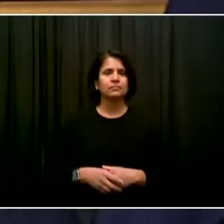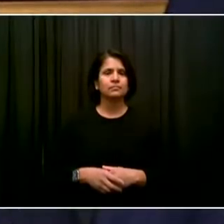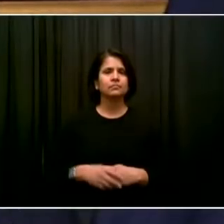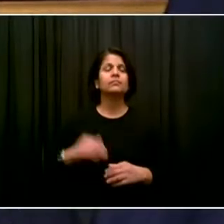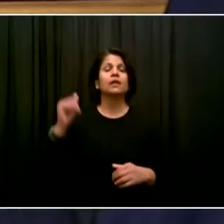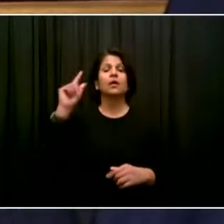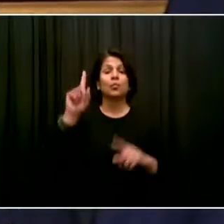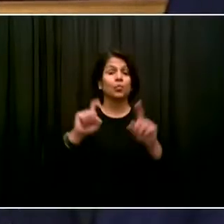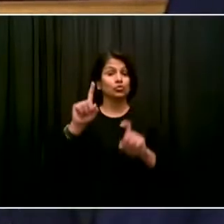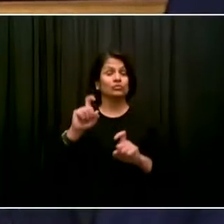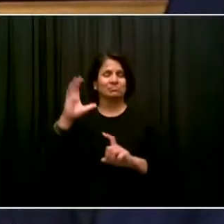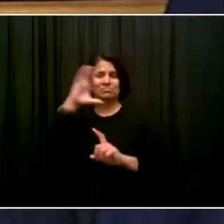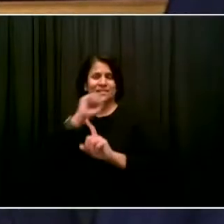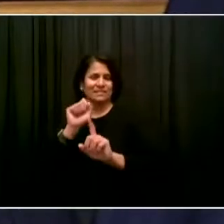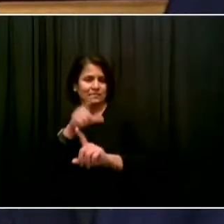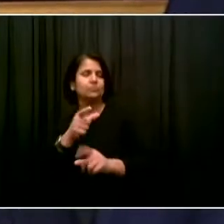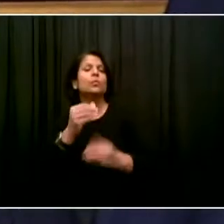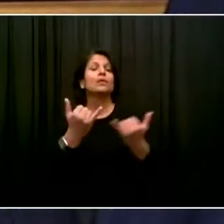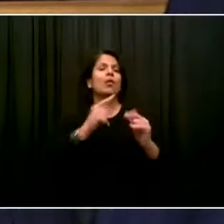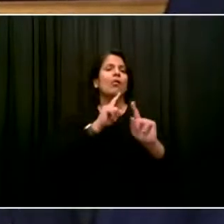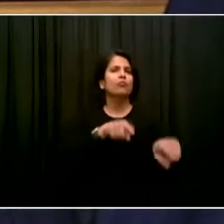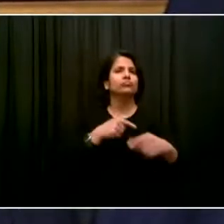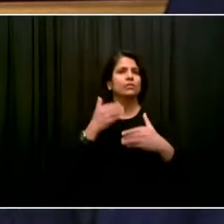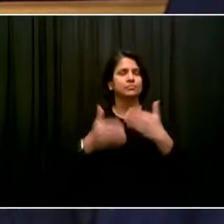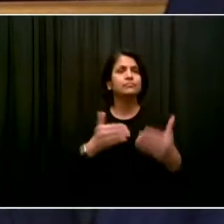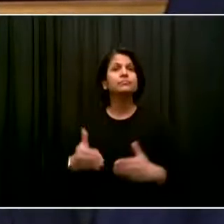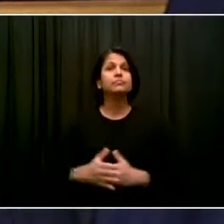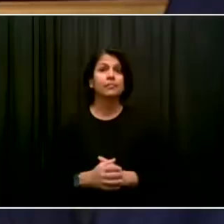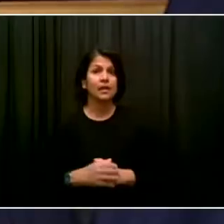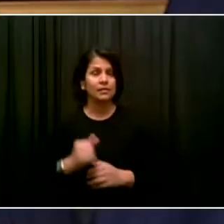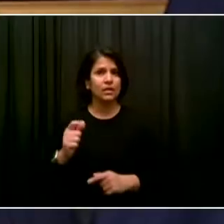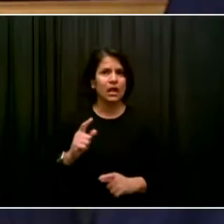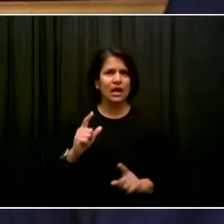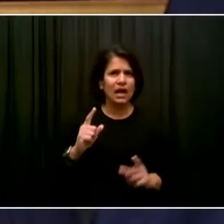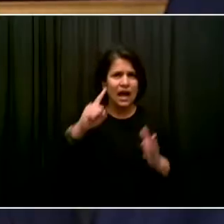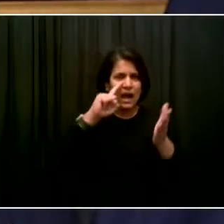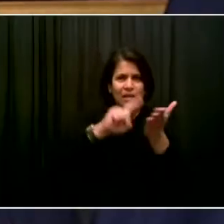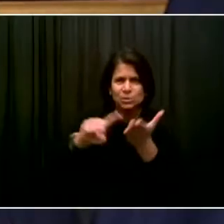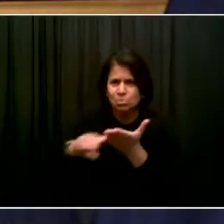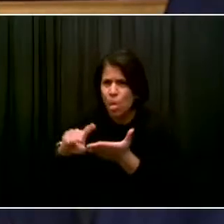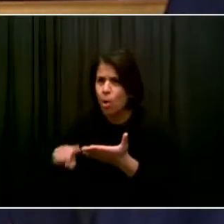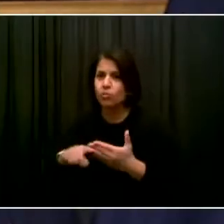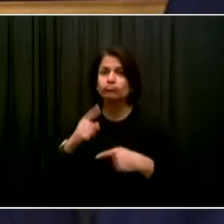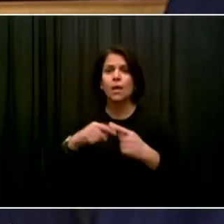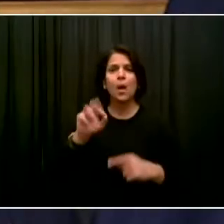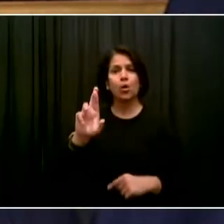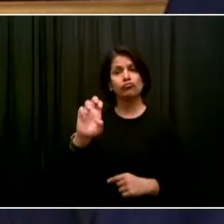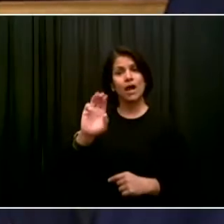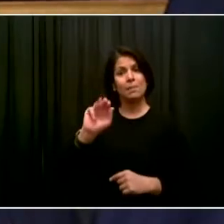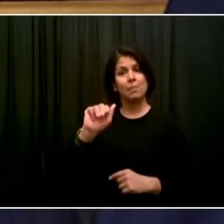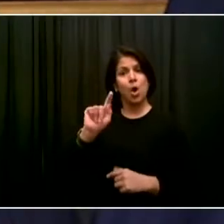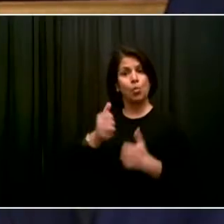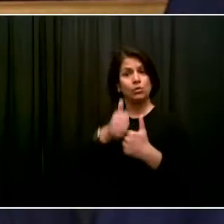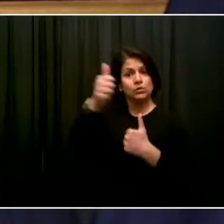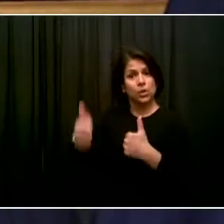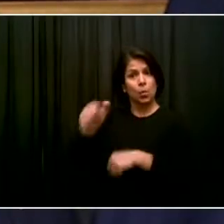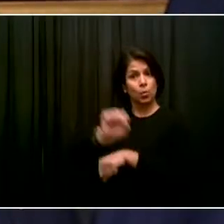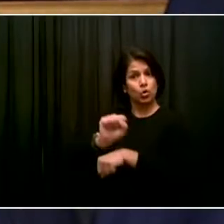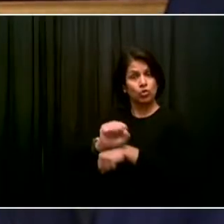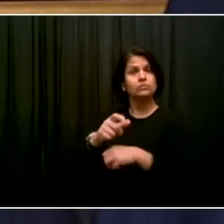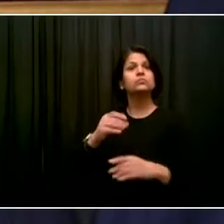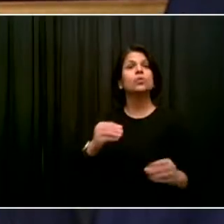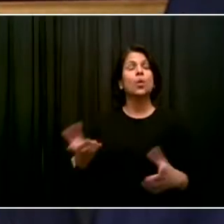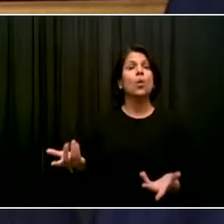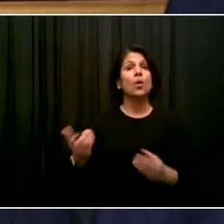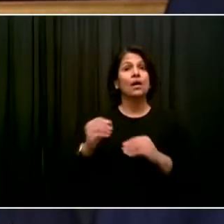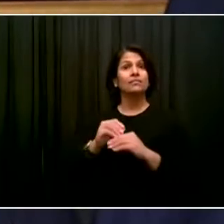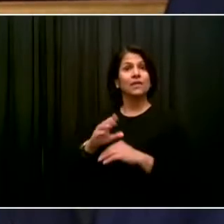WHAT IS GOING INTO THAT?